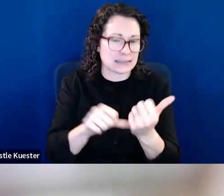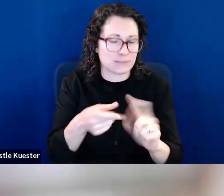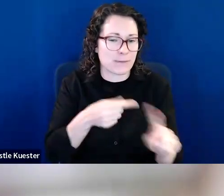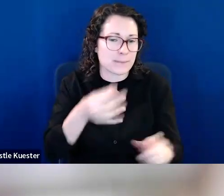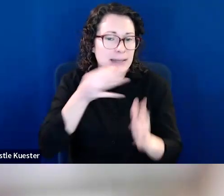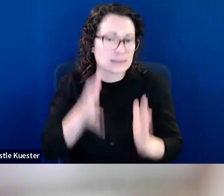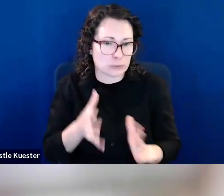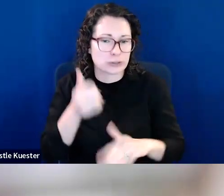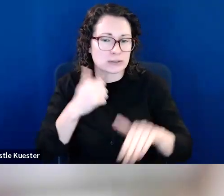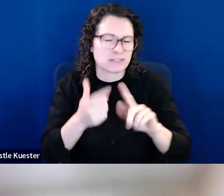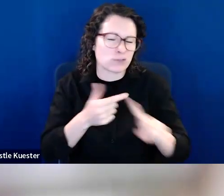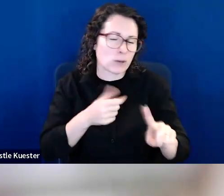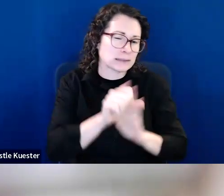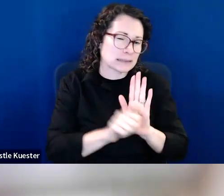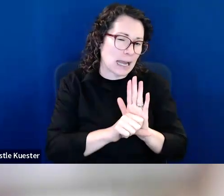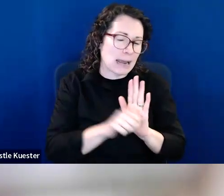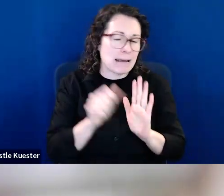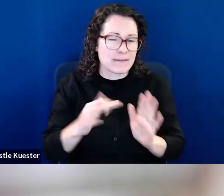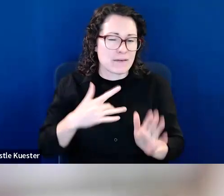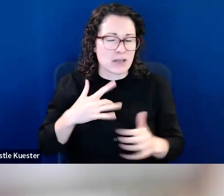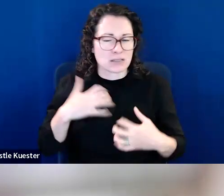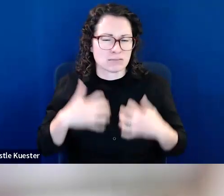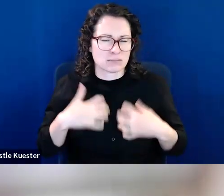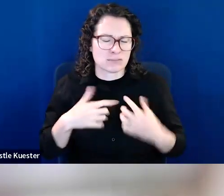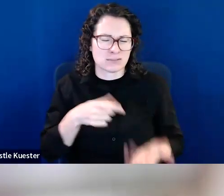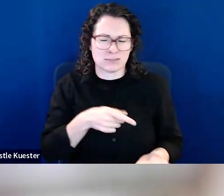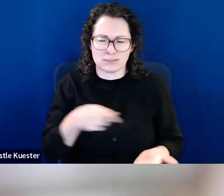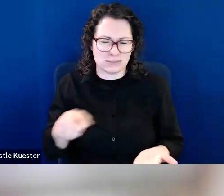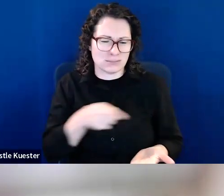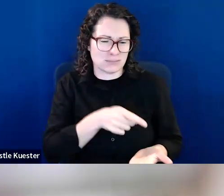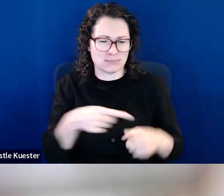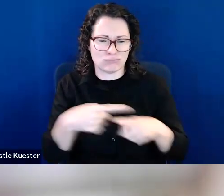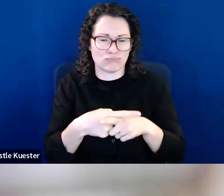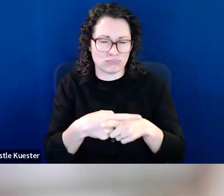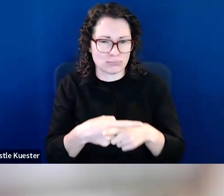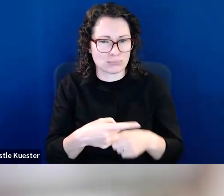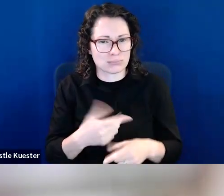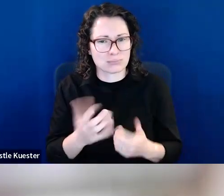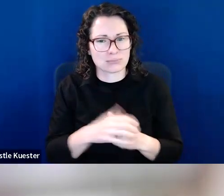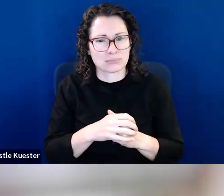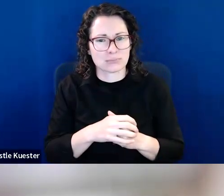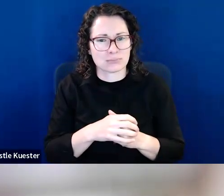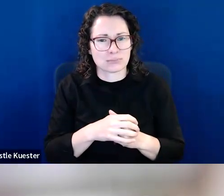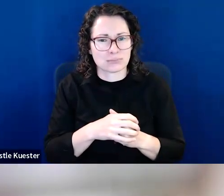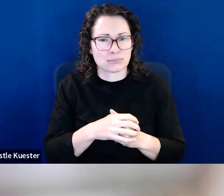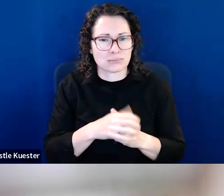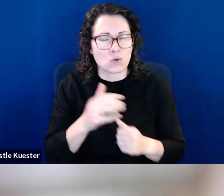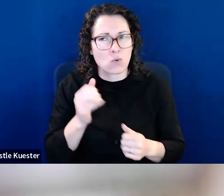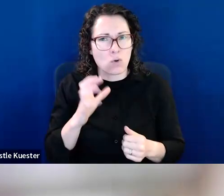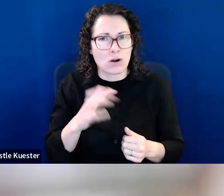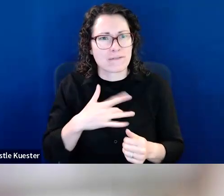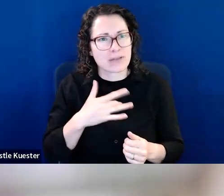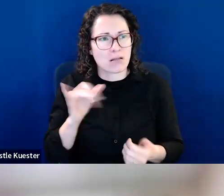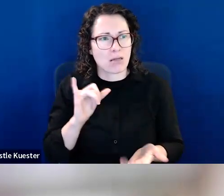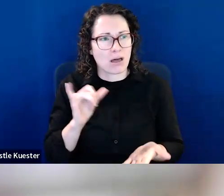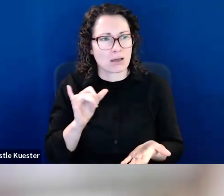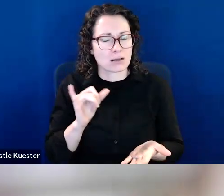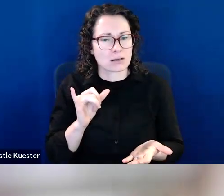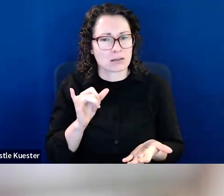within the state uh if they are feel like they're being um uh h having a disservice uh a variety of